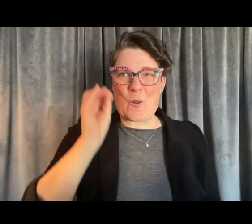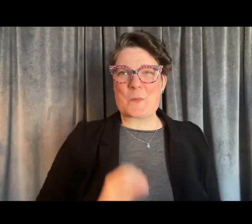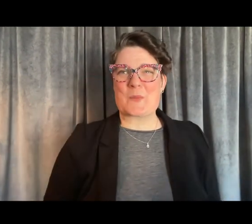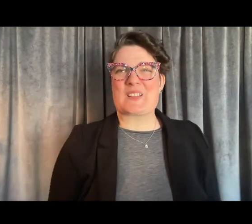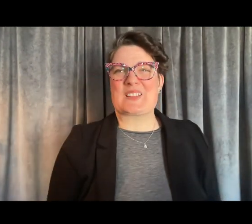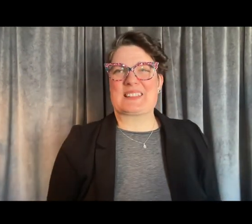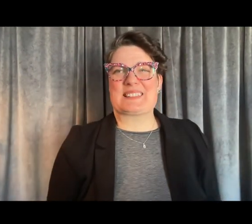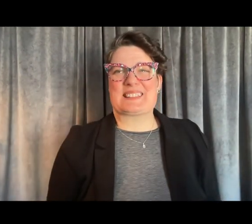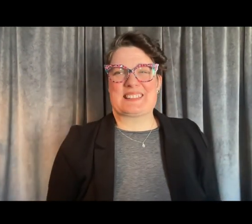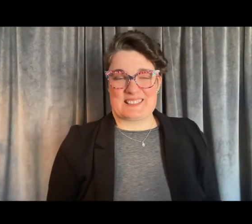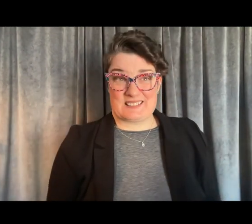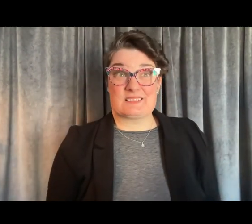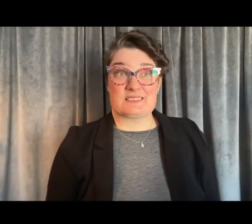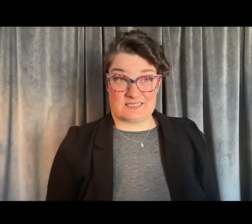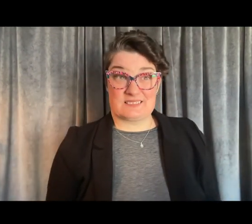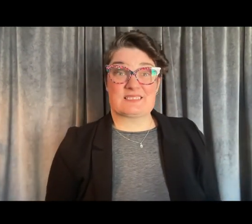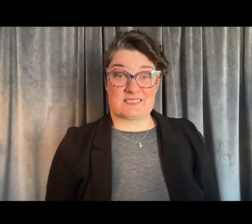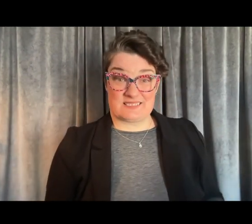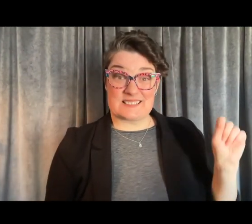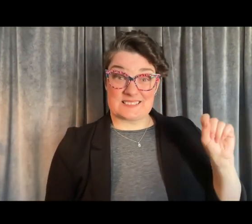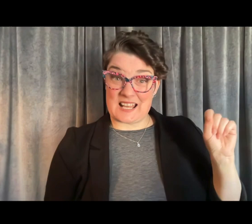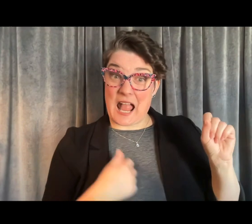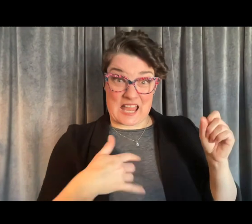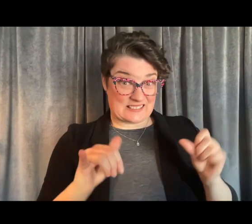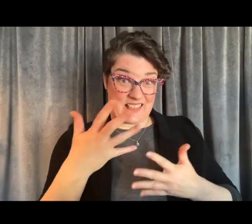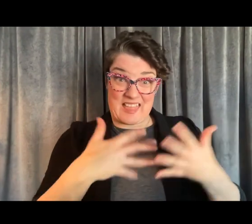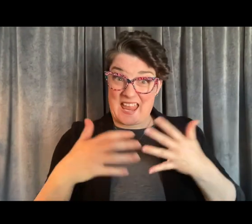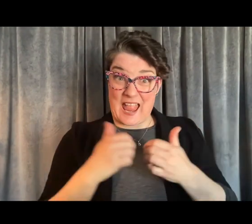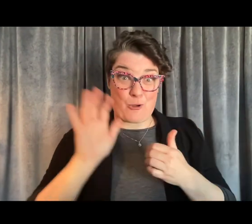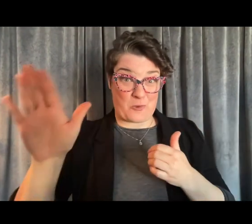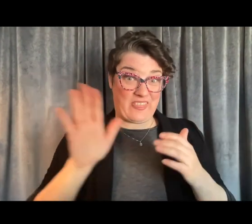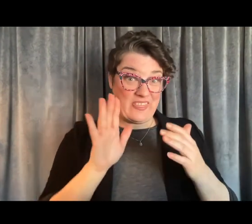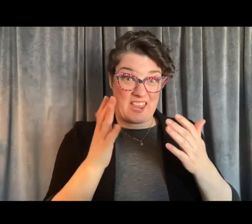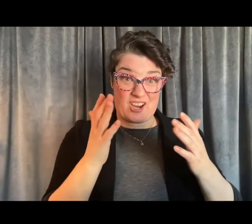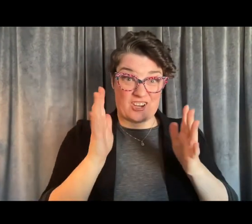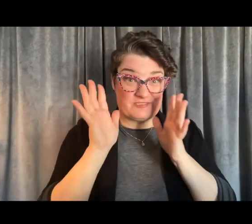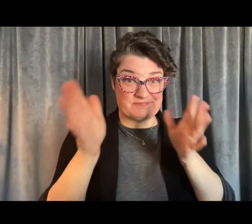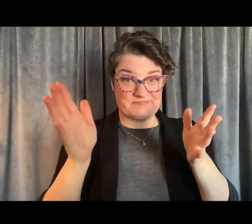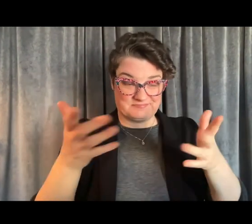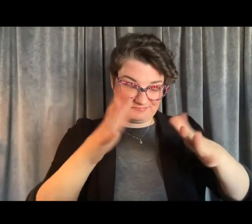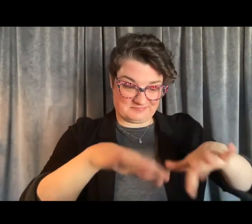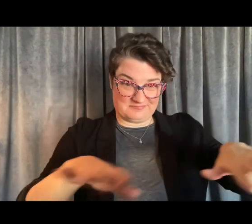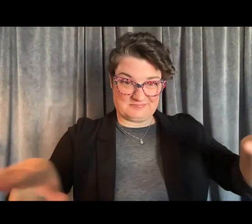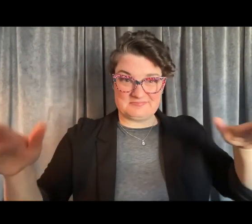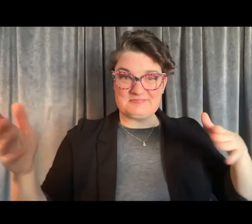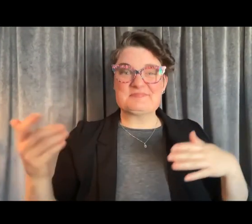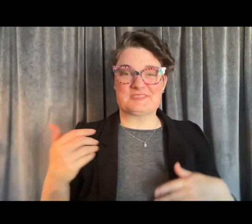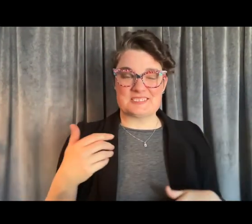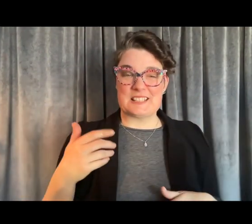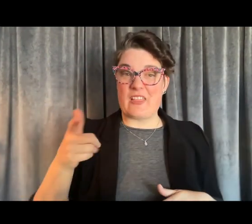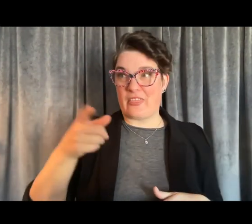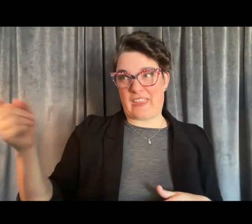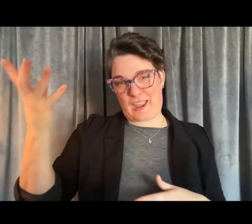And I still hang out with their descendants. All of those goats have passed, but I hang out with their grandchildren still, now.